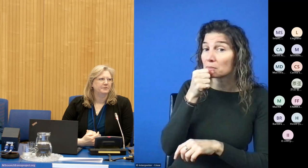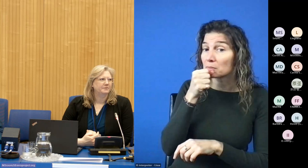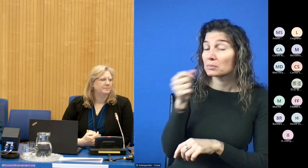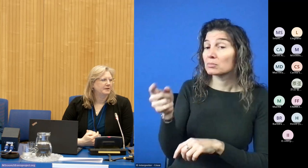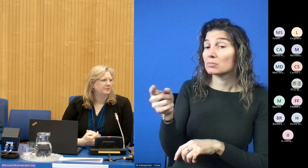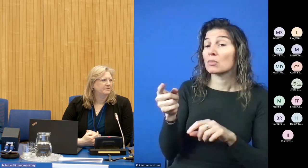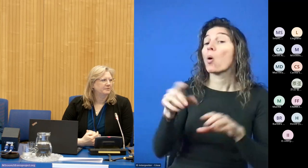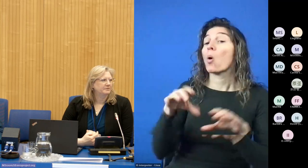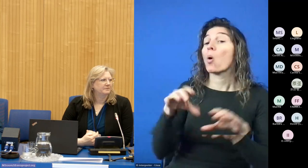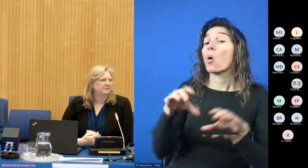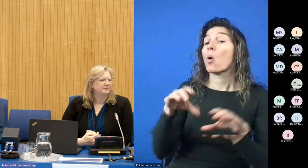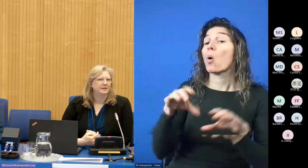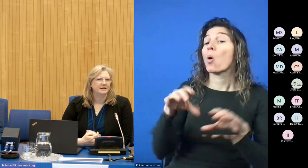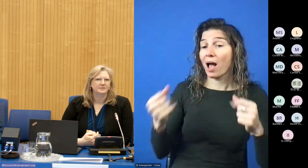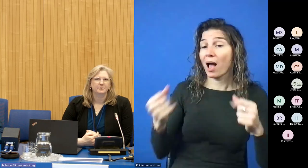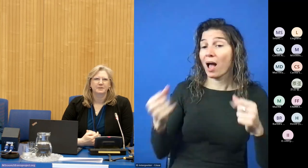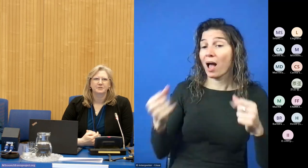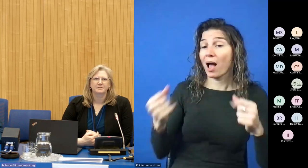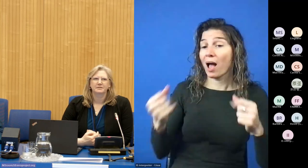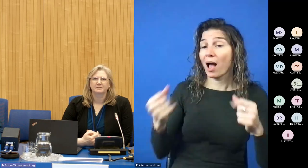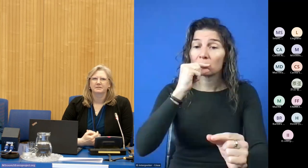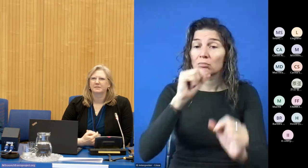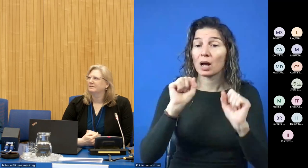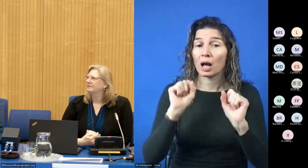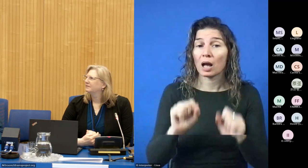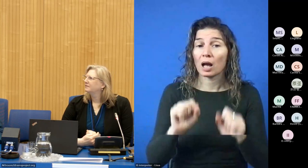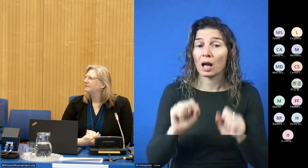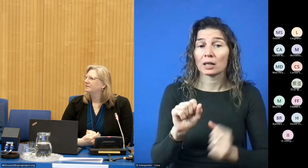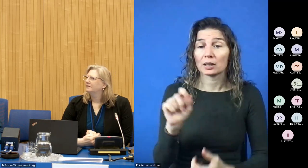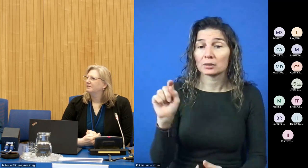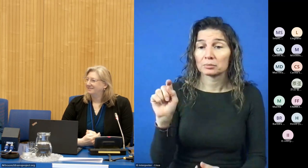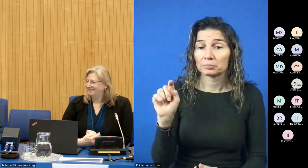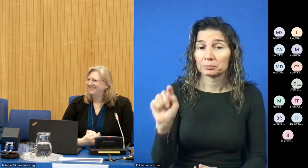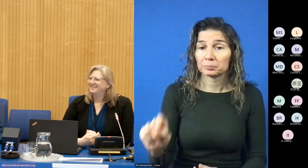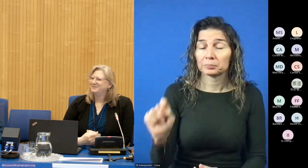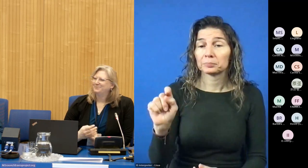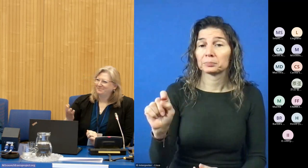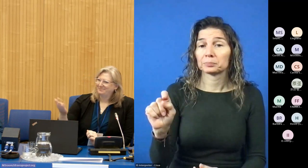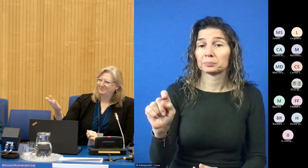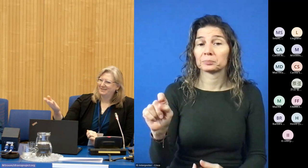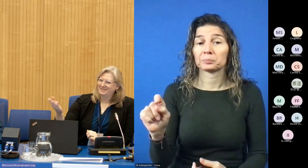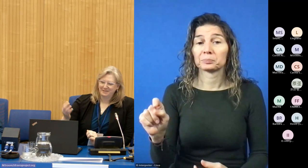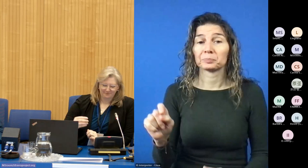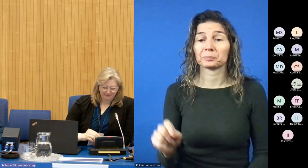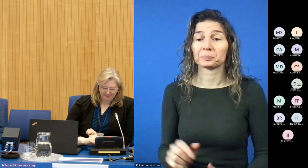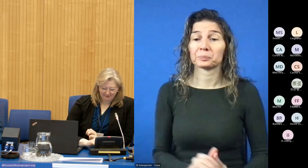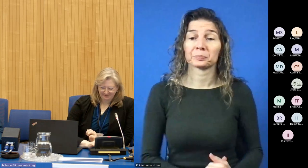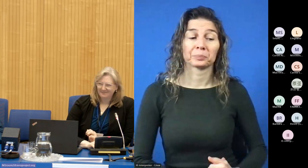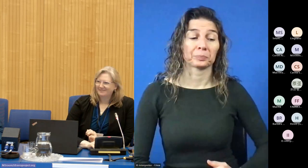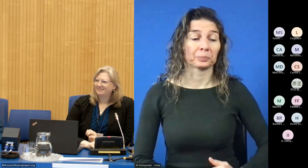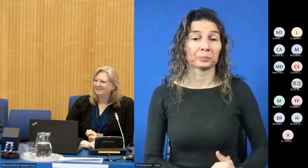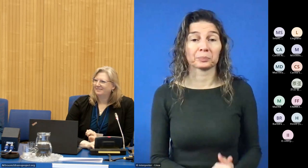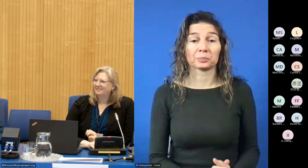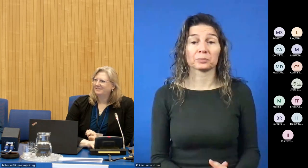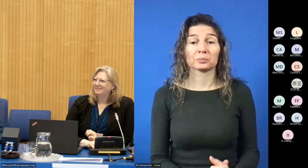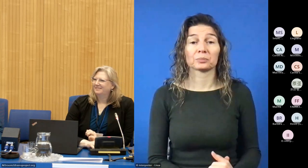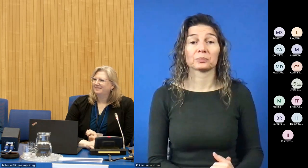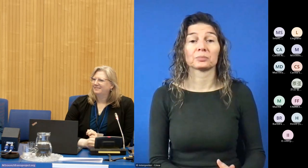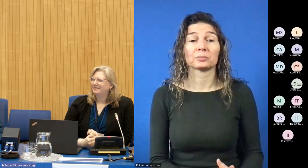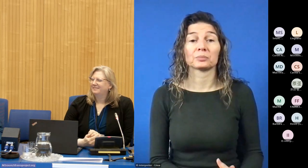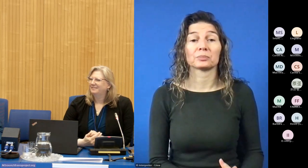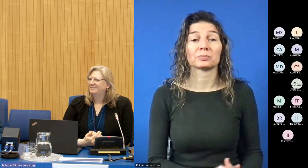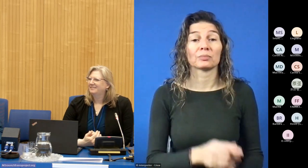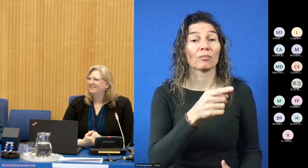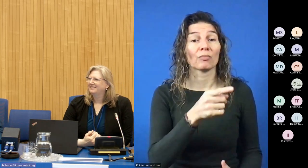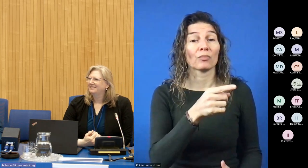you, you can ask a question. In the front row? SPEAKER: